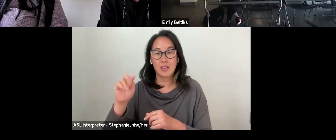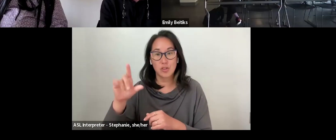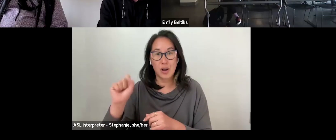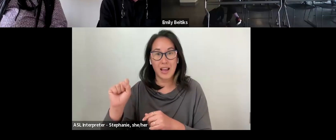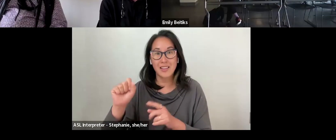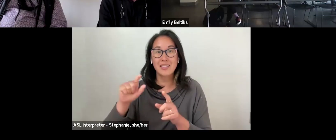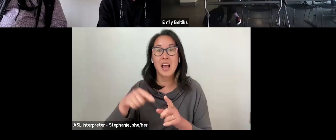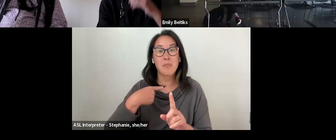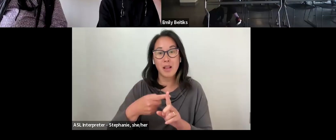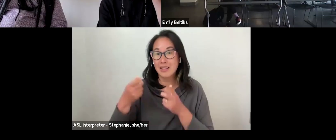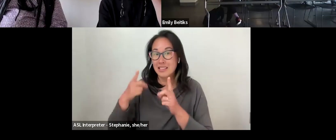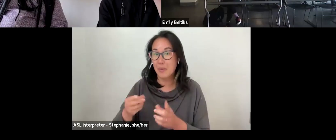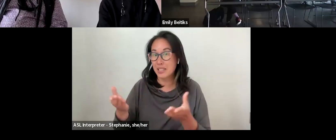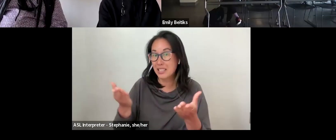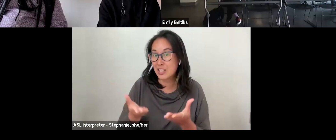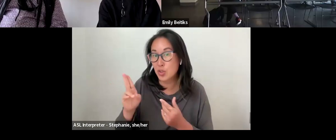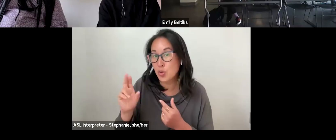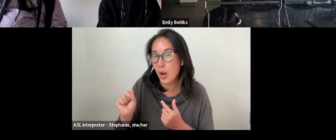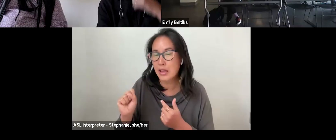Right. Like, how do we peer into that and how do we understand that?